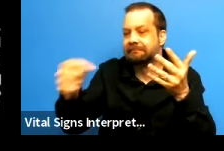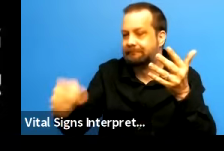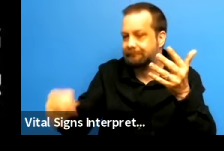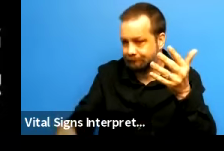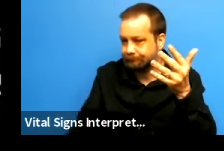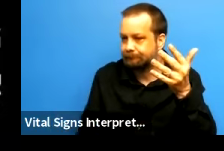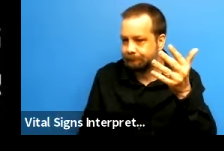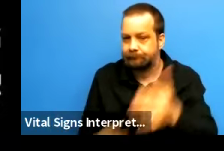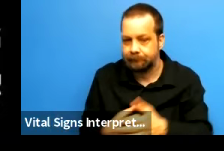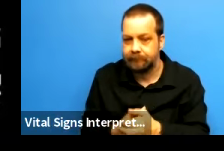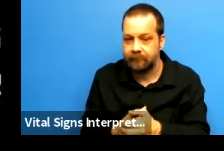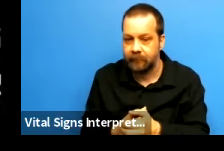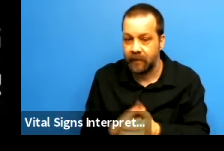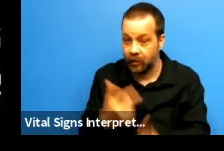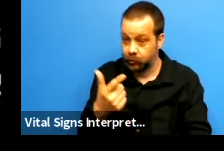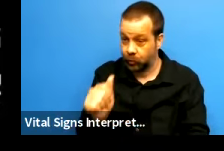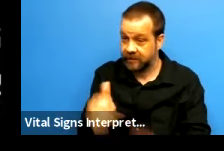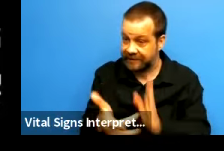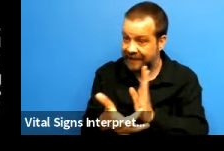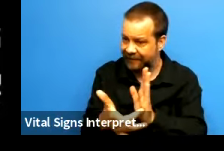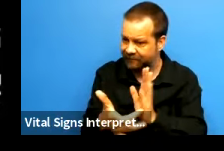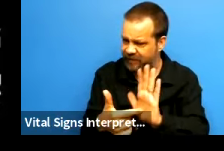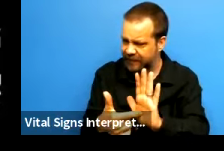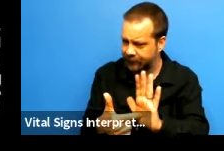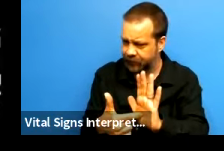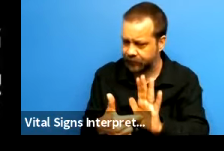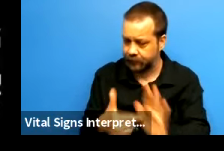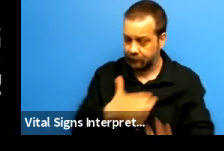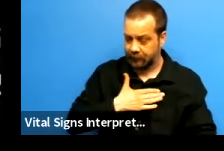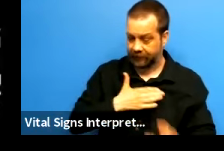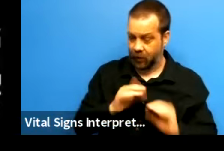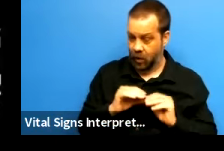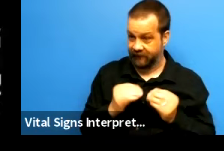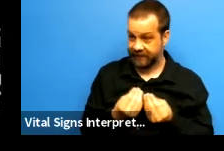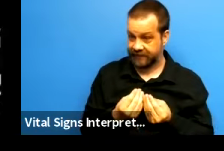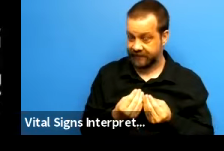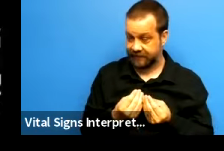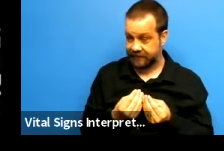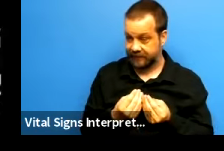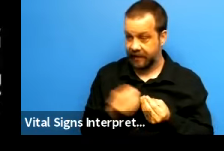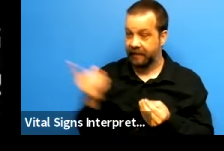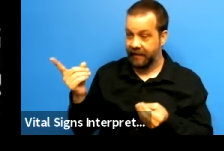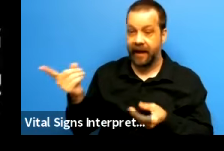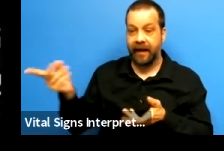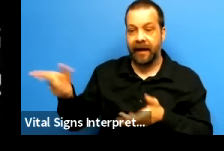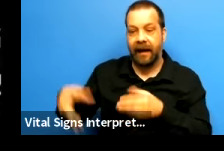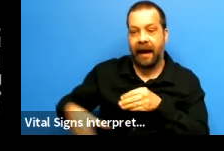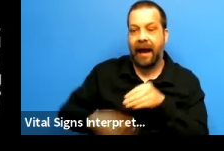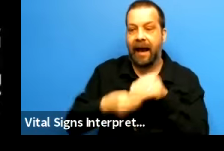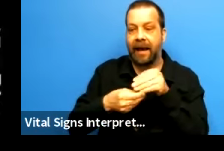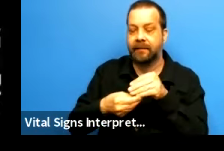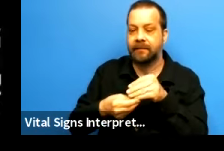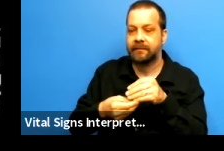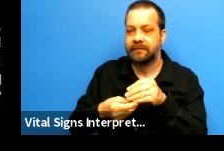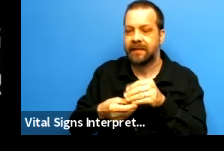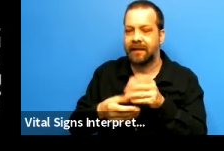At Georgia Tech at my office they generously installed automatic hand sanitizers.